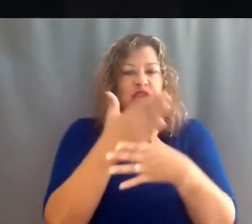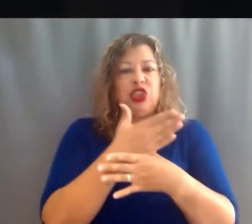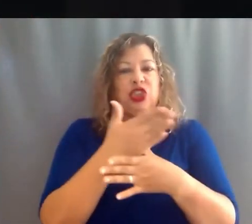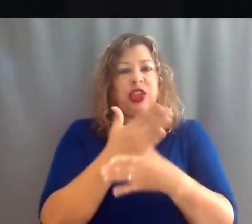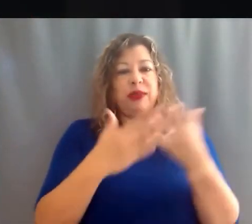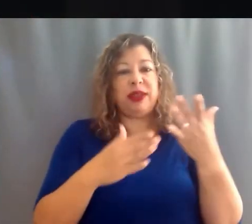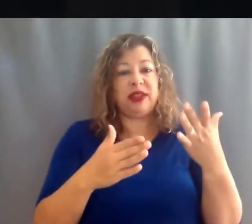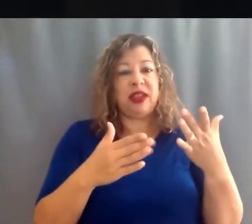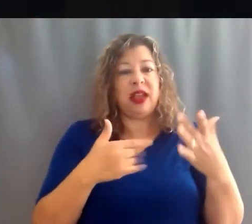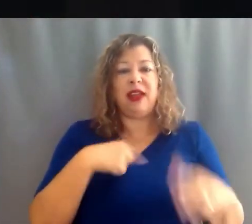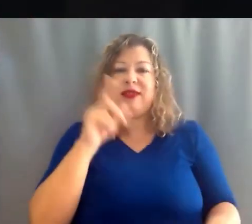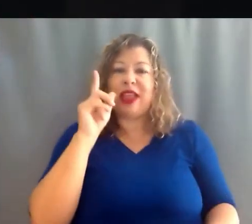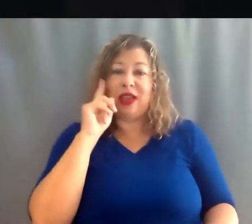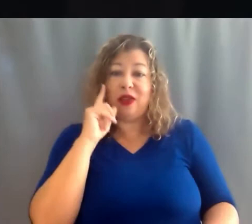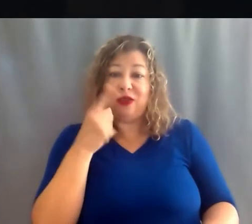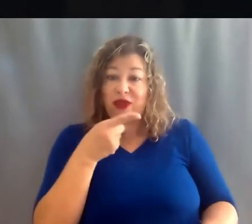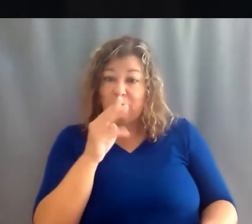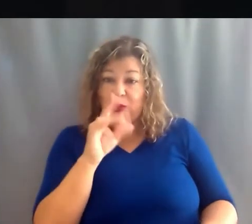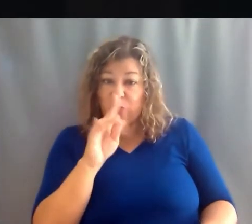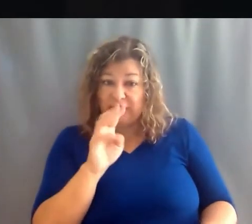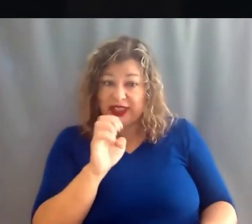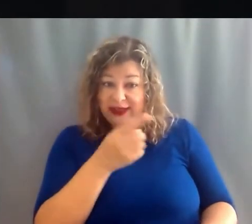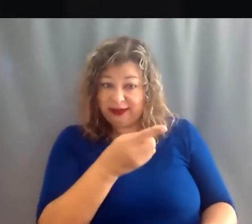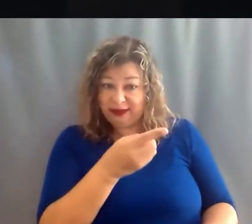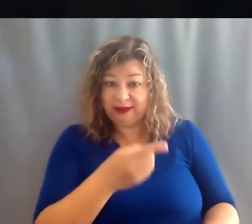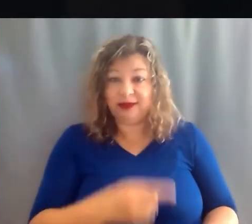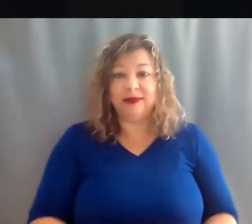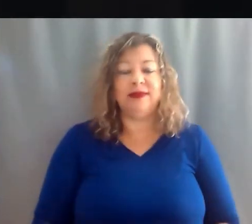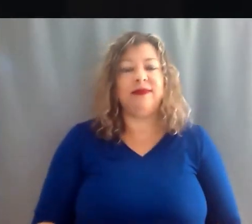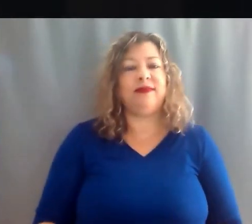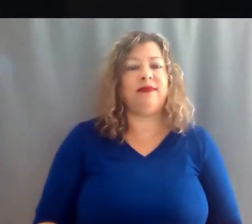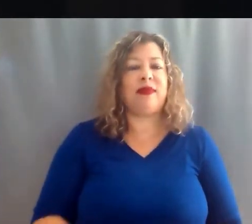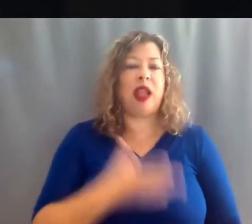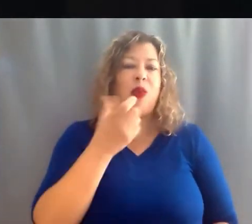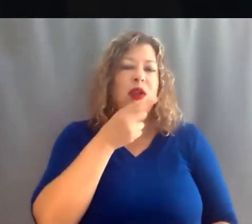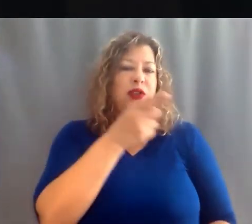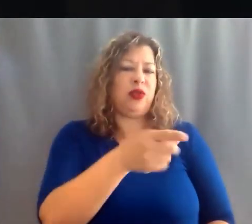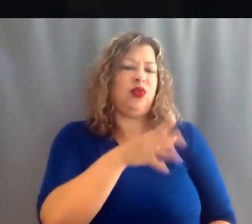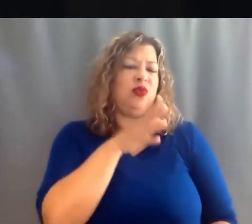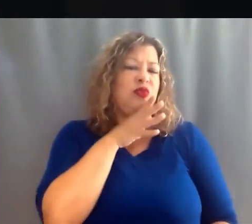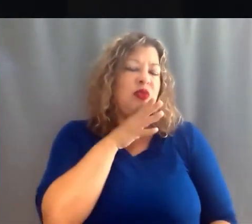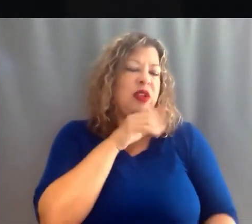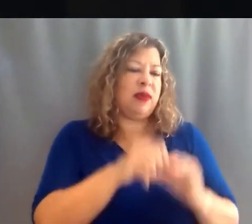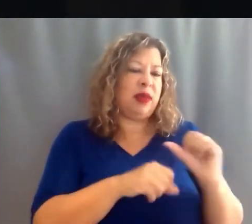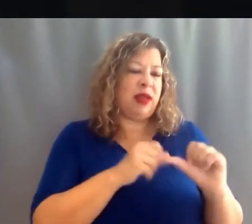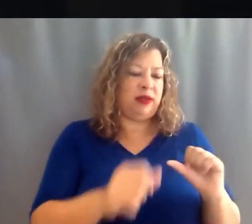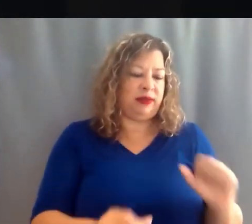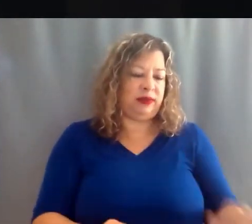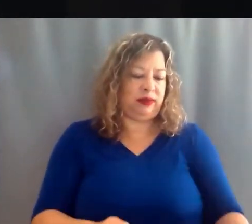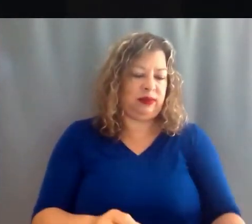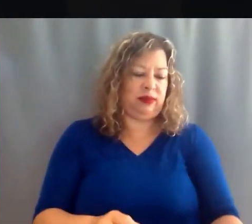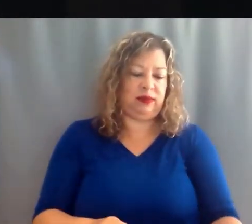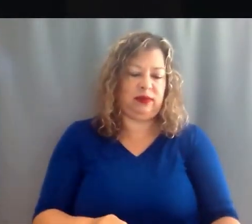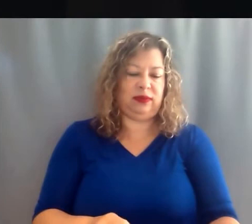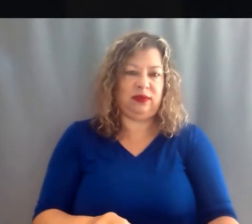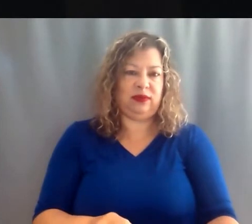And I want you to talk through, like, when I was like. Have them write everywhere.